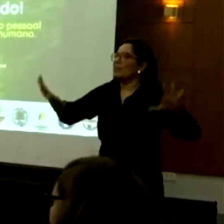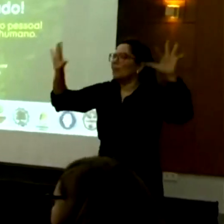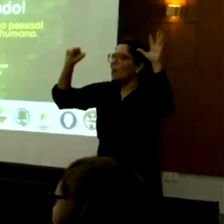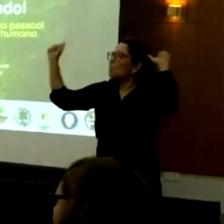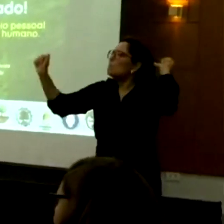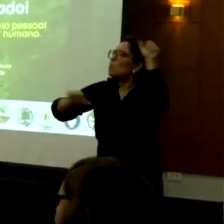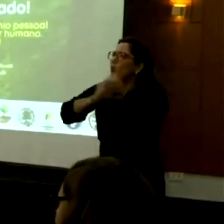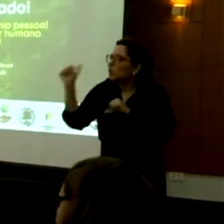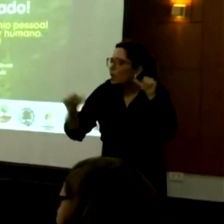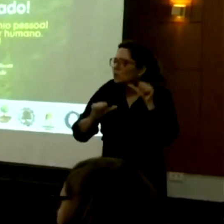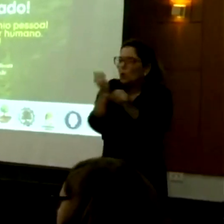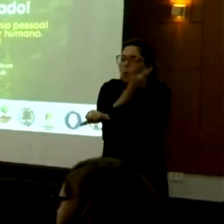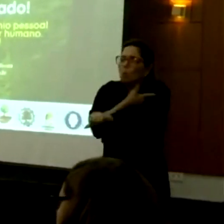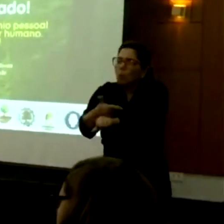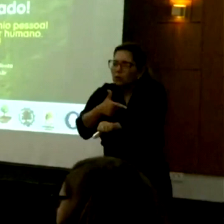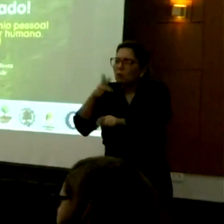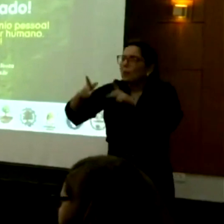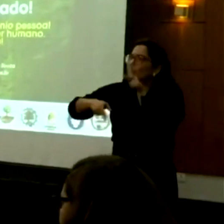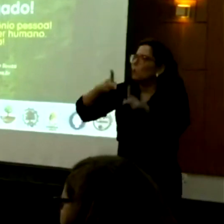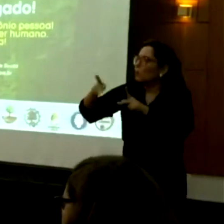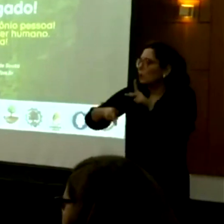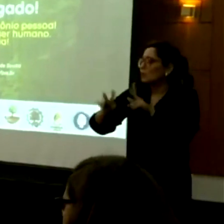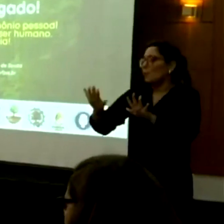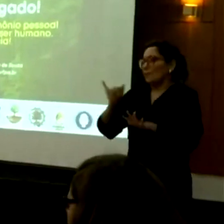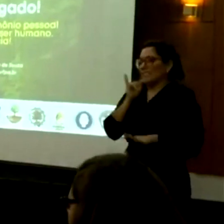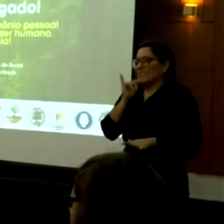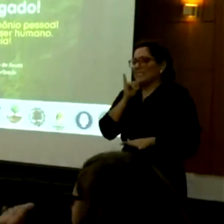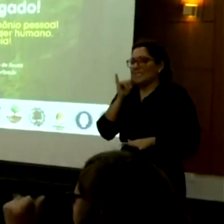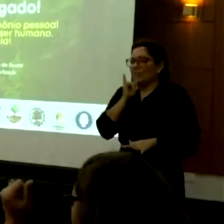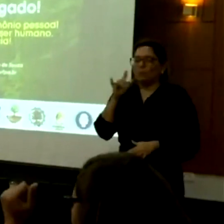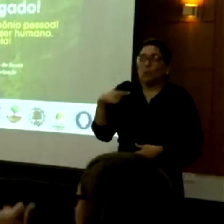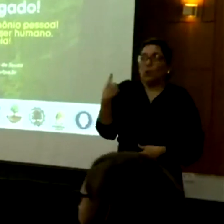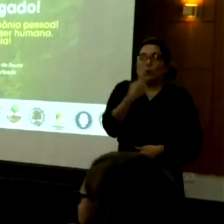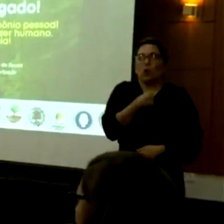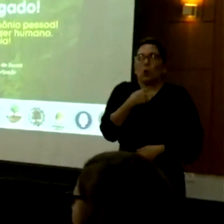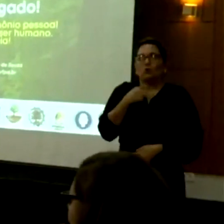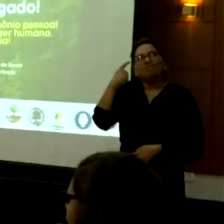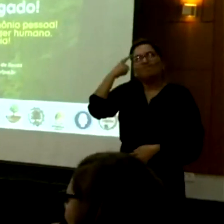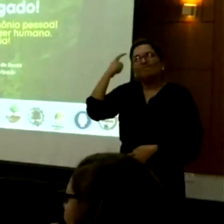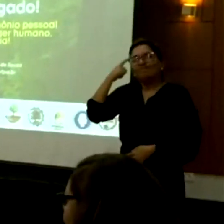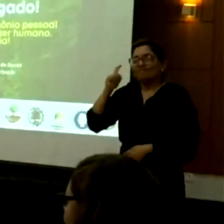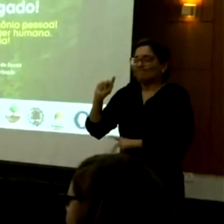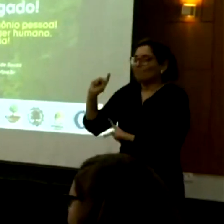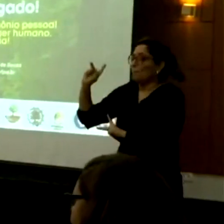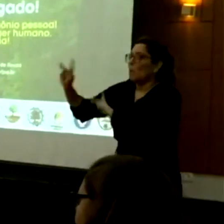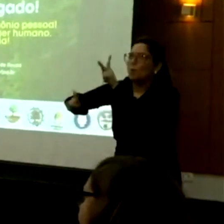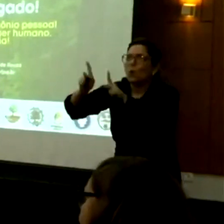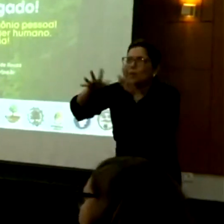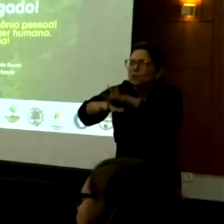population's habits , right, let's say there is a setback all over the world and people start